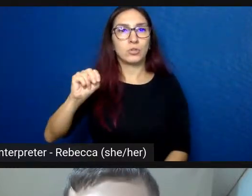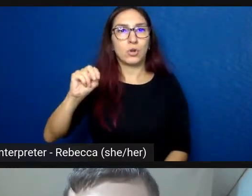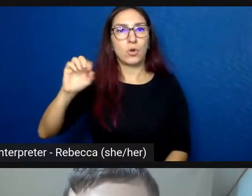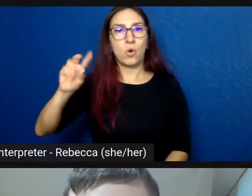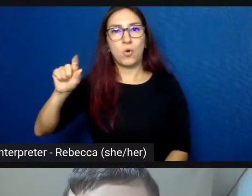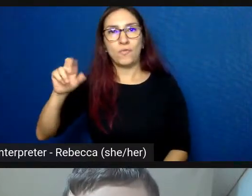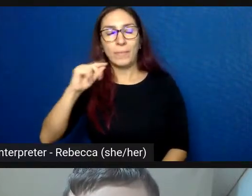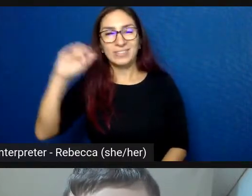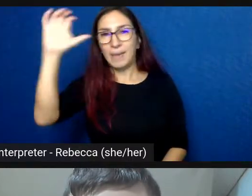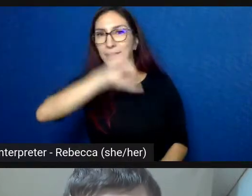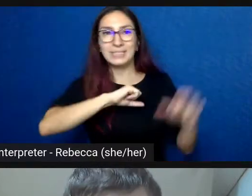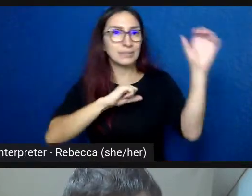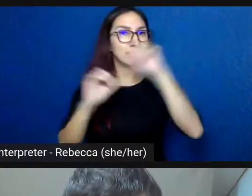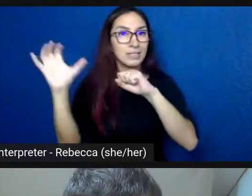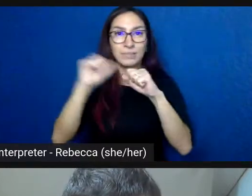And this is a fantastic case. We will talk